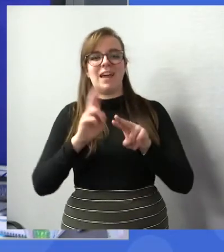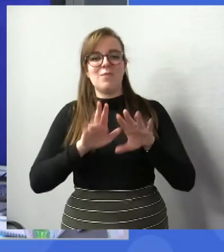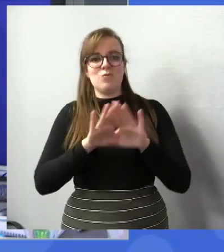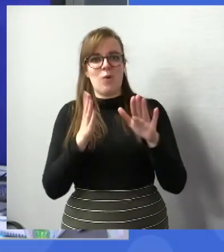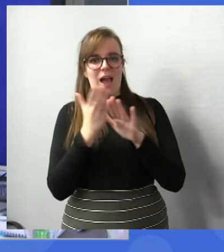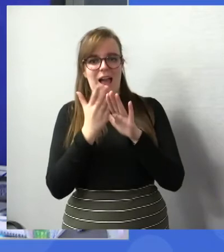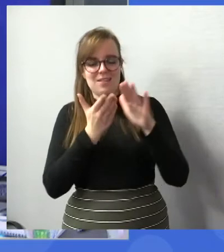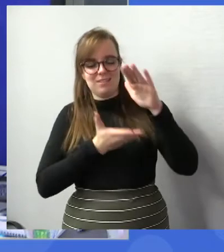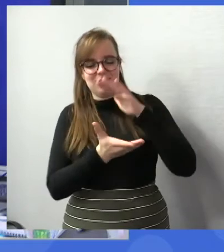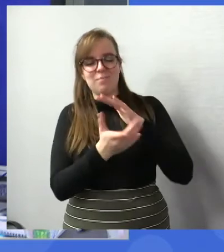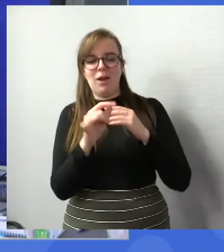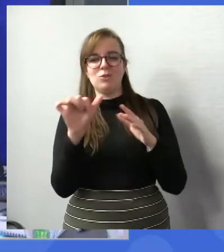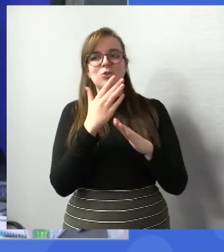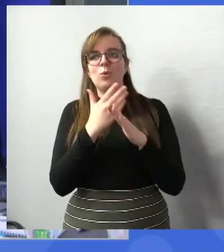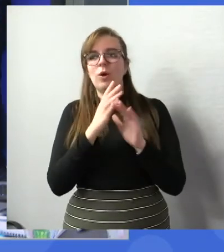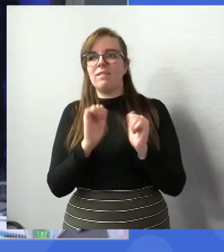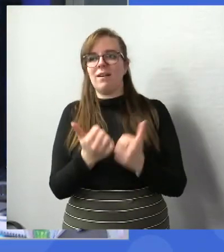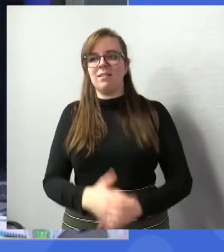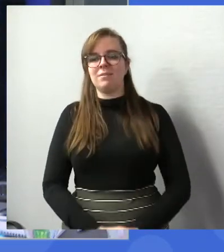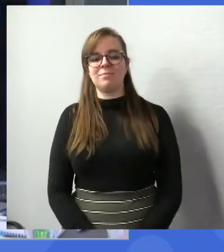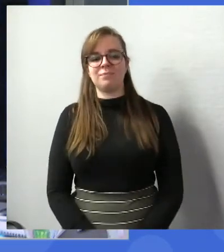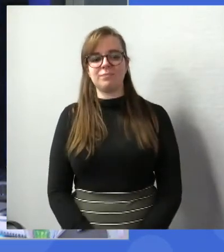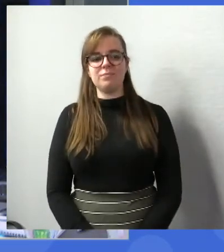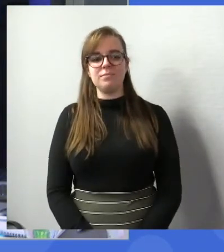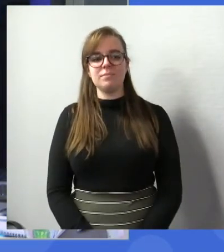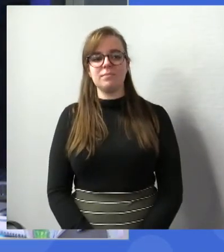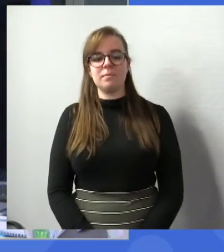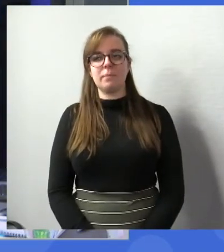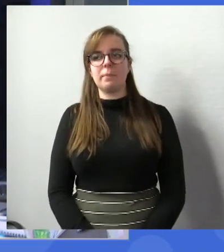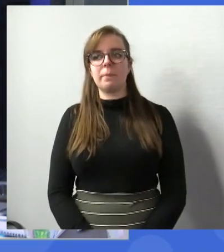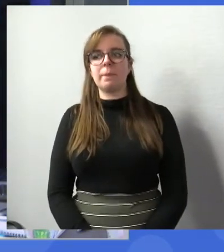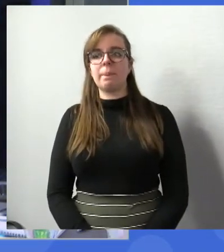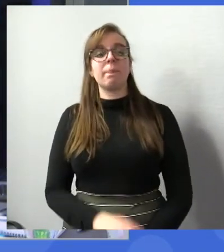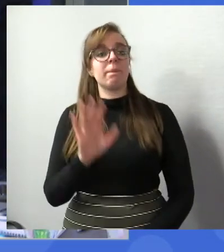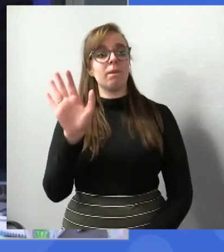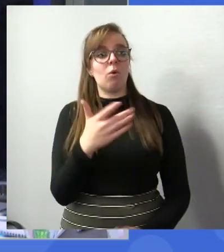should just work okay okay so has everybody cast their vote as to whether